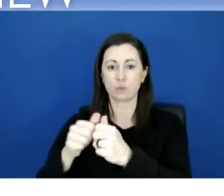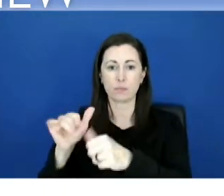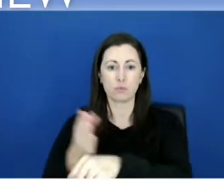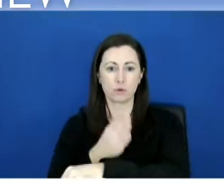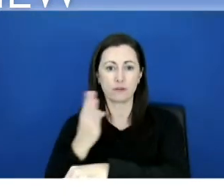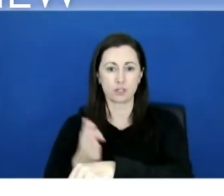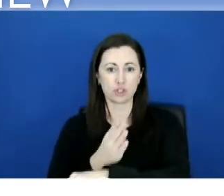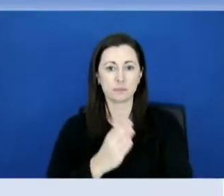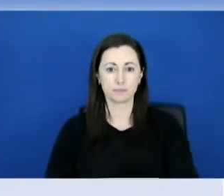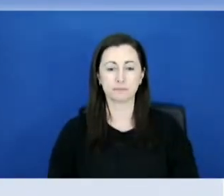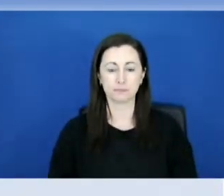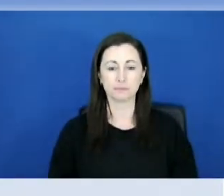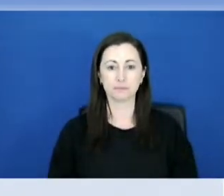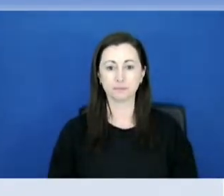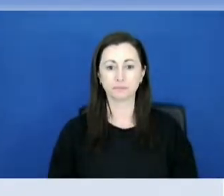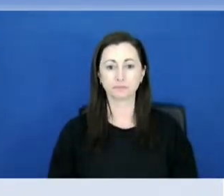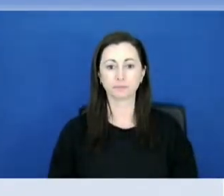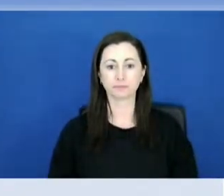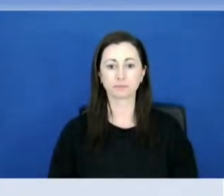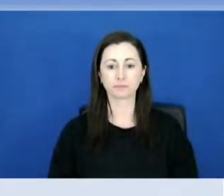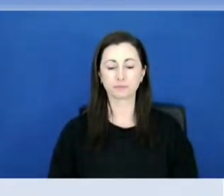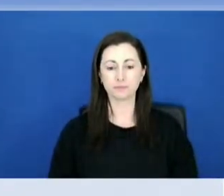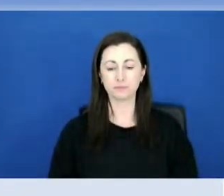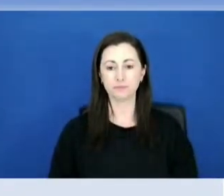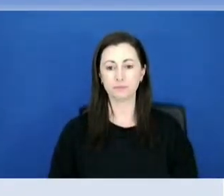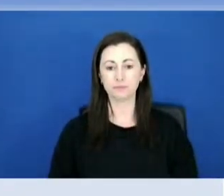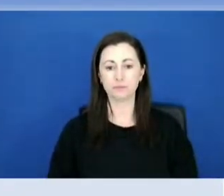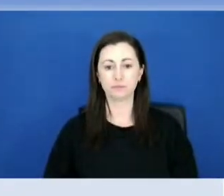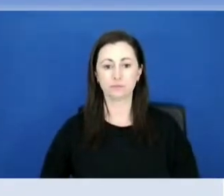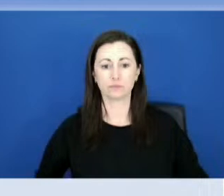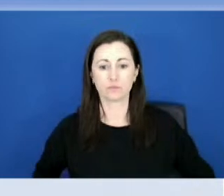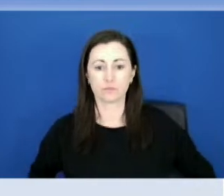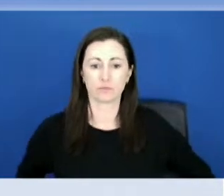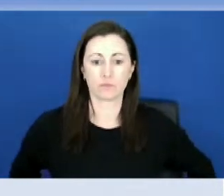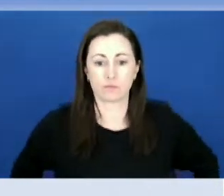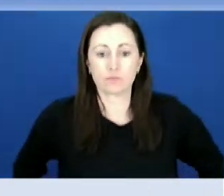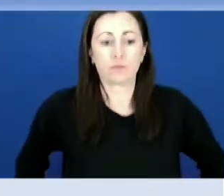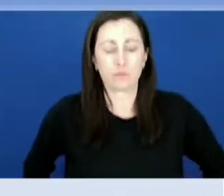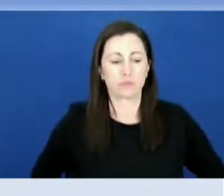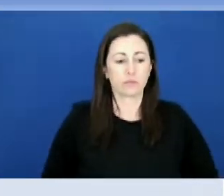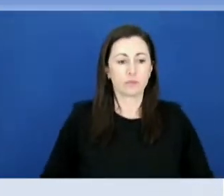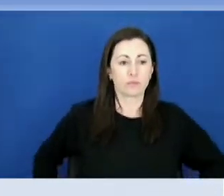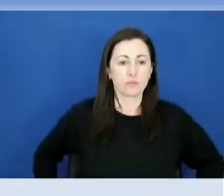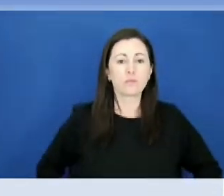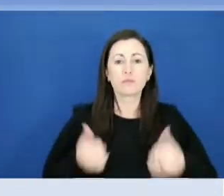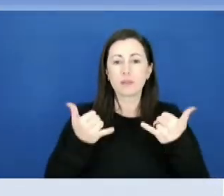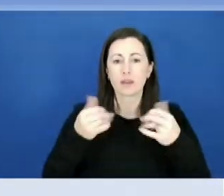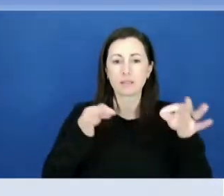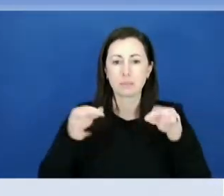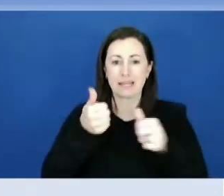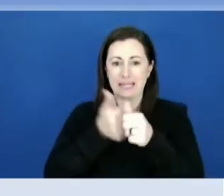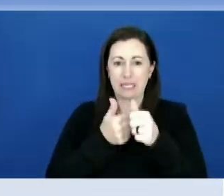PLUS THAT'S BEEN INVESTED IN THE RENOVATIONS.